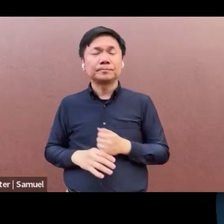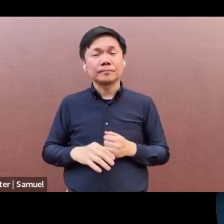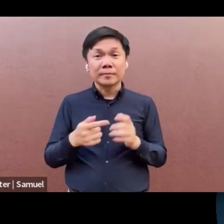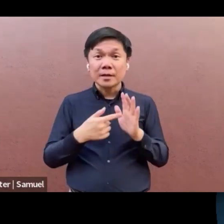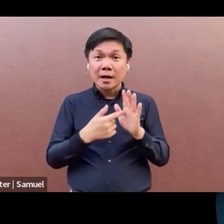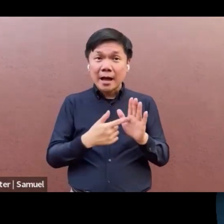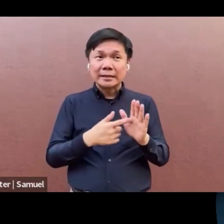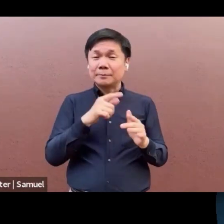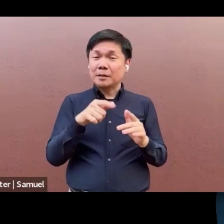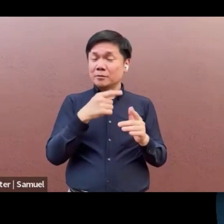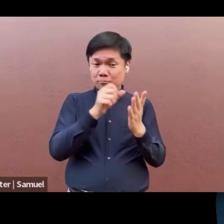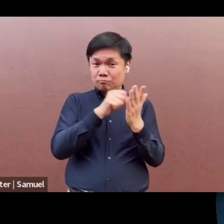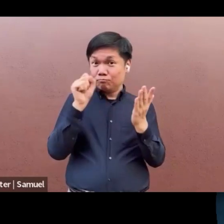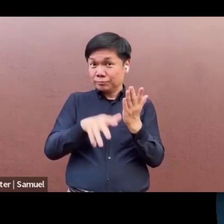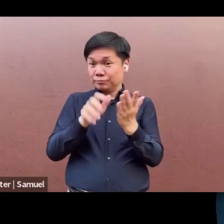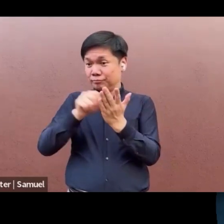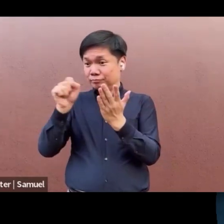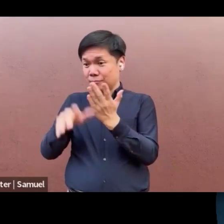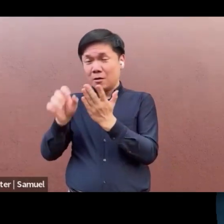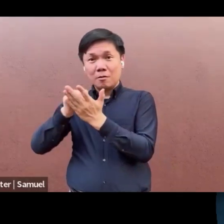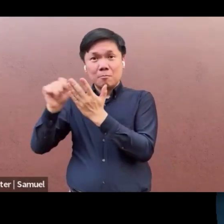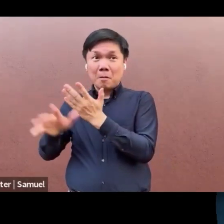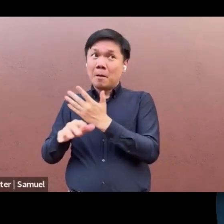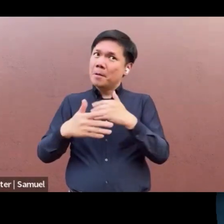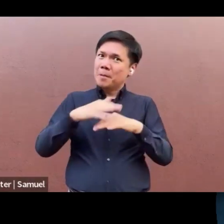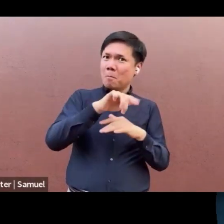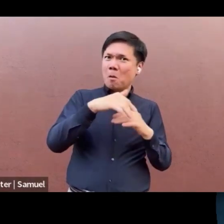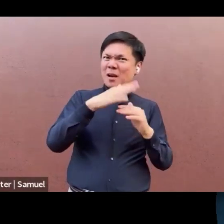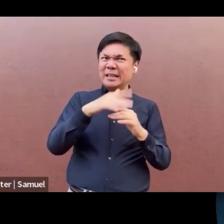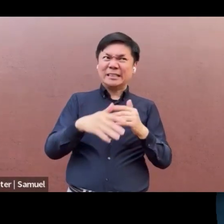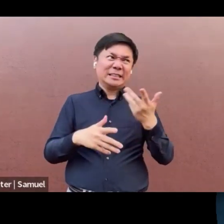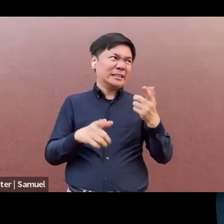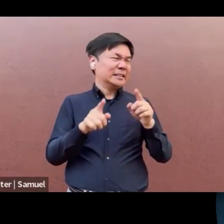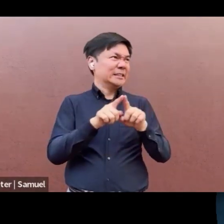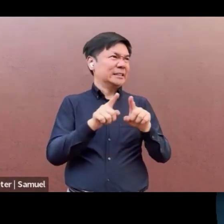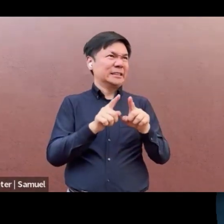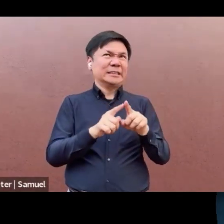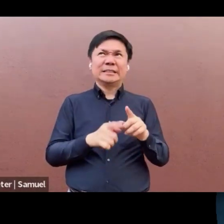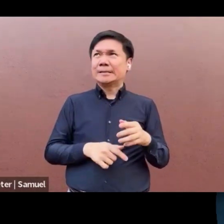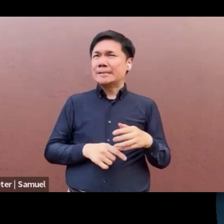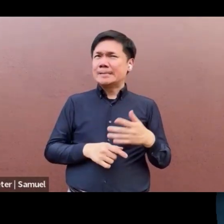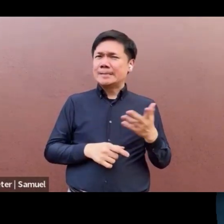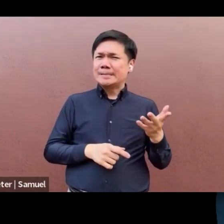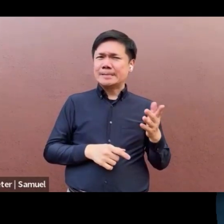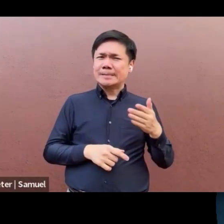And what we find is that often when points of data are removed, they actually exacerbate the biases that already exist within a dataset.